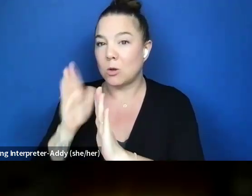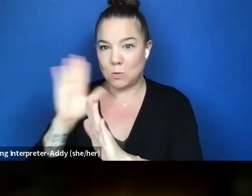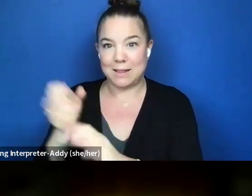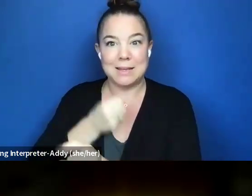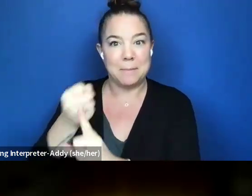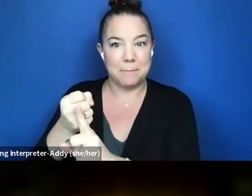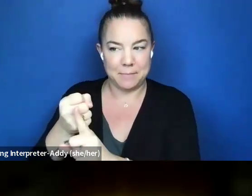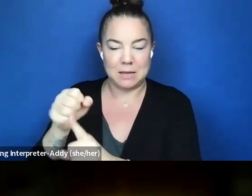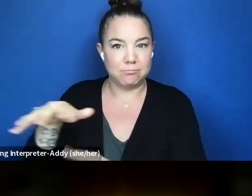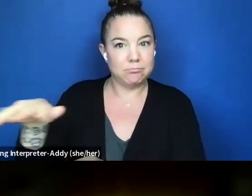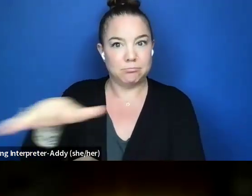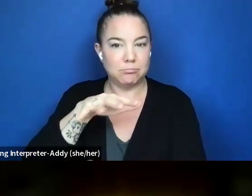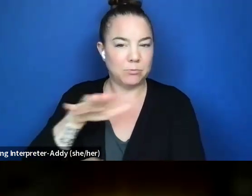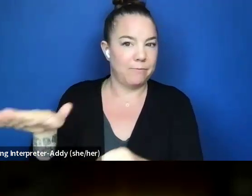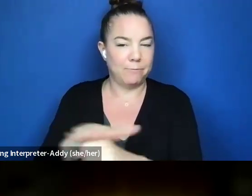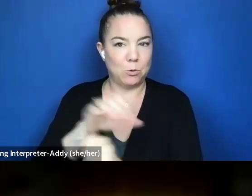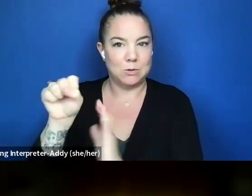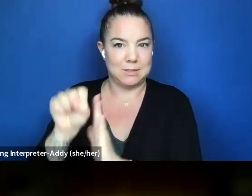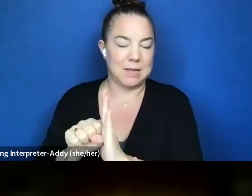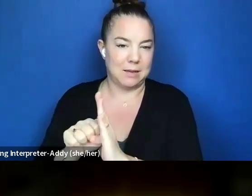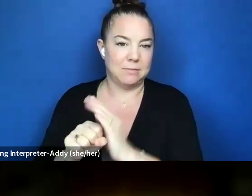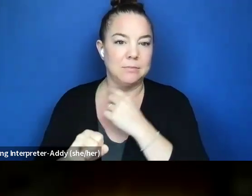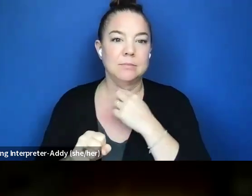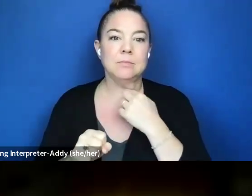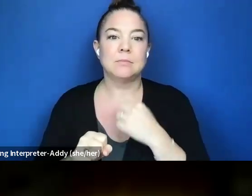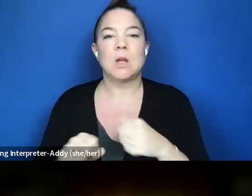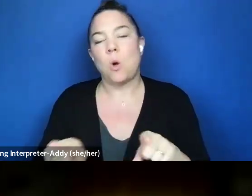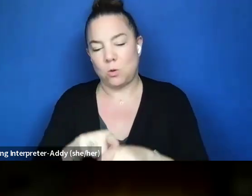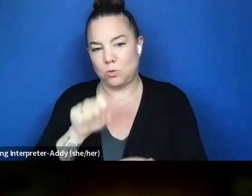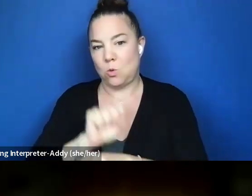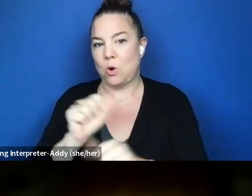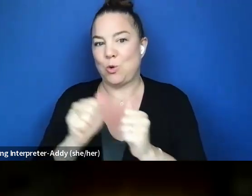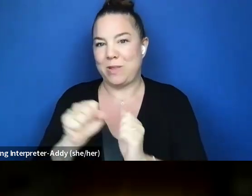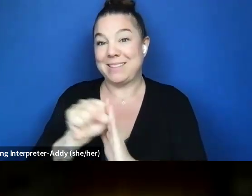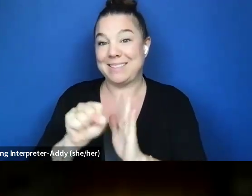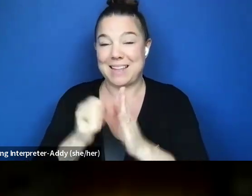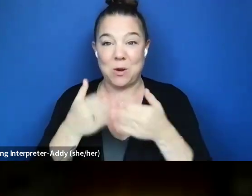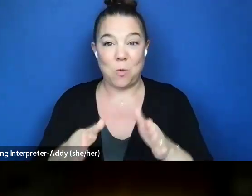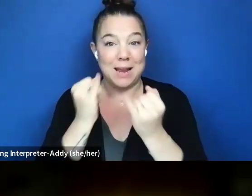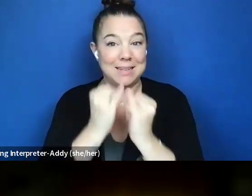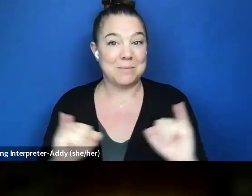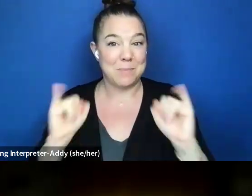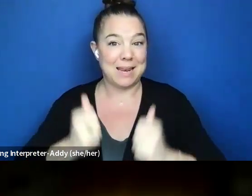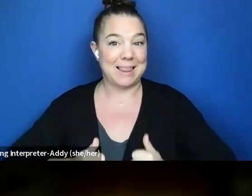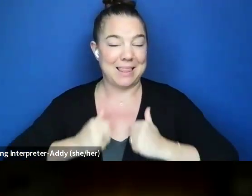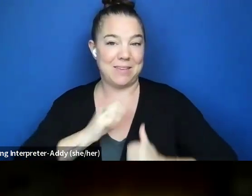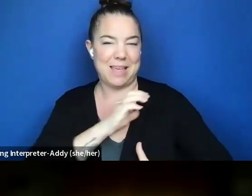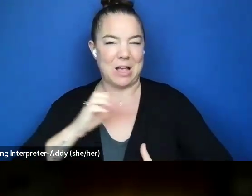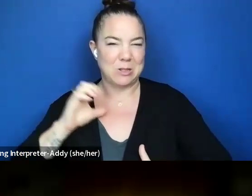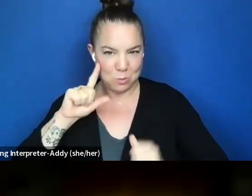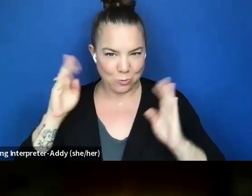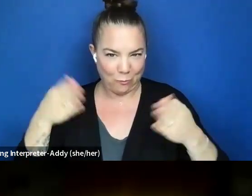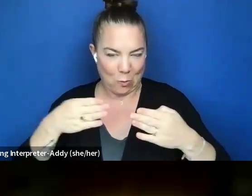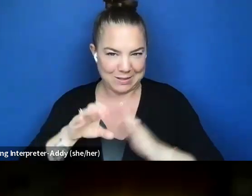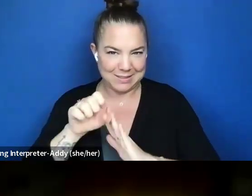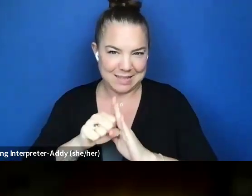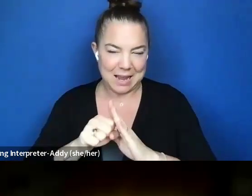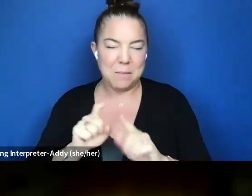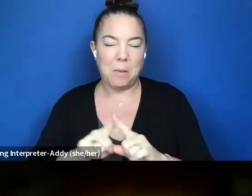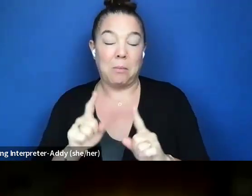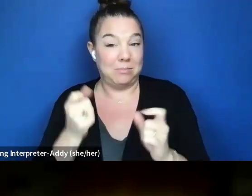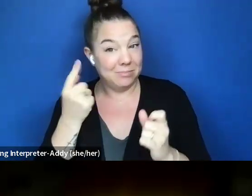Brooke Wilson (she/her): the whole, the whole State and I also work for the Statewide Independent Living Council. So I'm supposed to have this statewide picture. But I can tell you in my experience